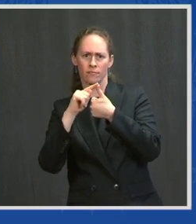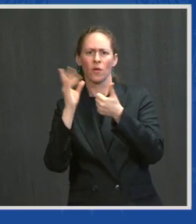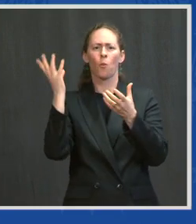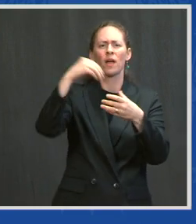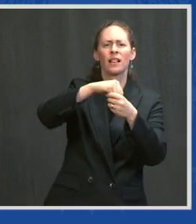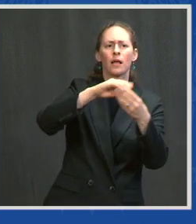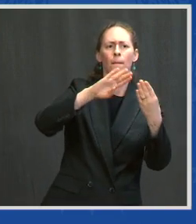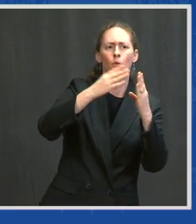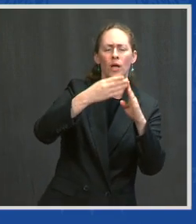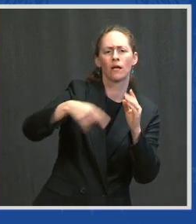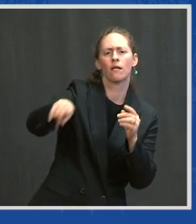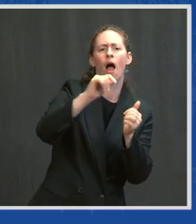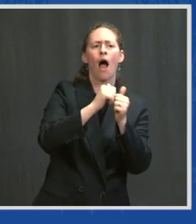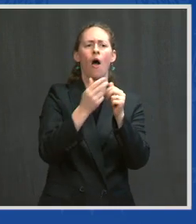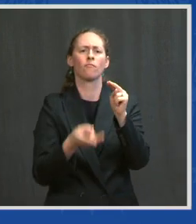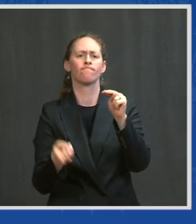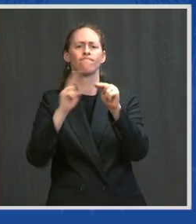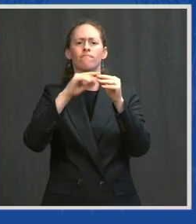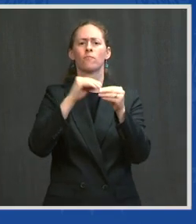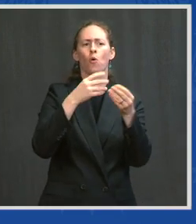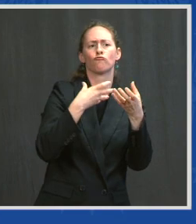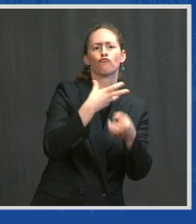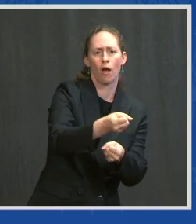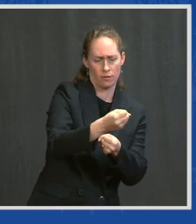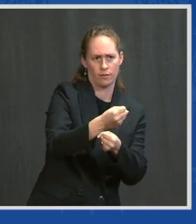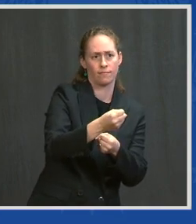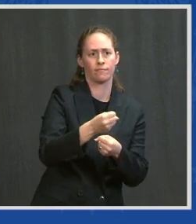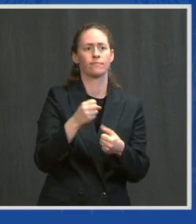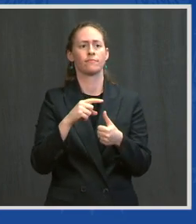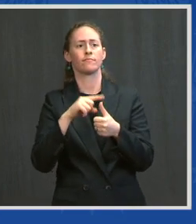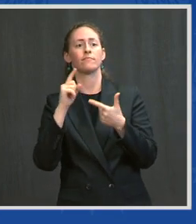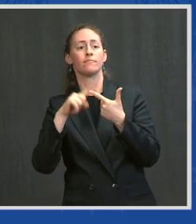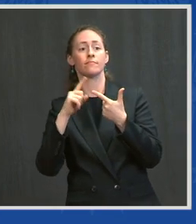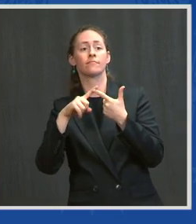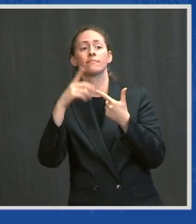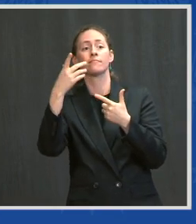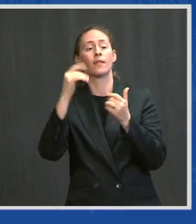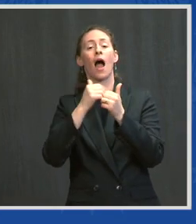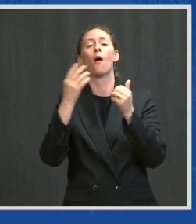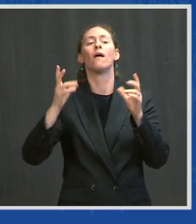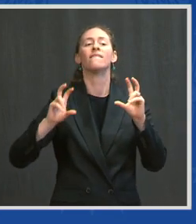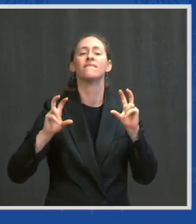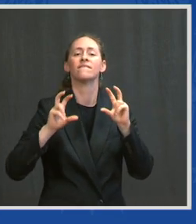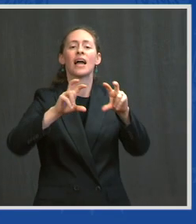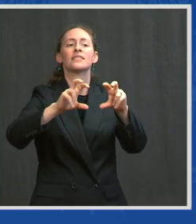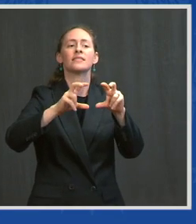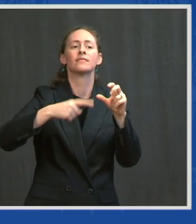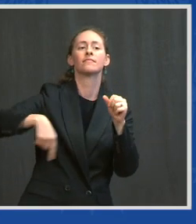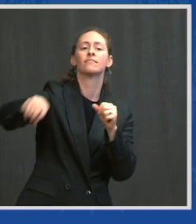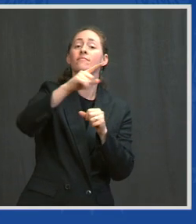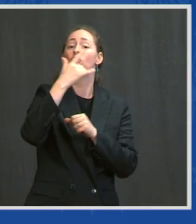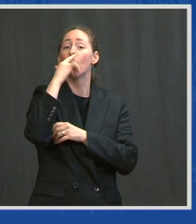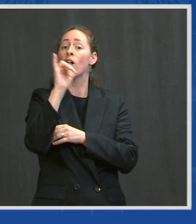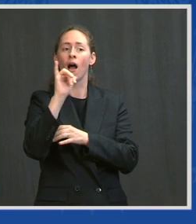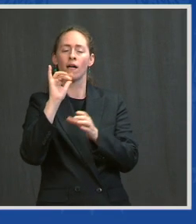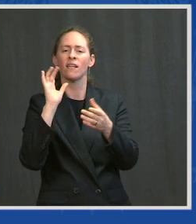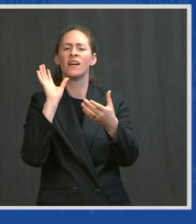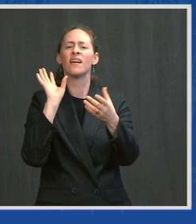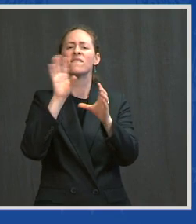investing in community-based prevention and intervention programs; and measuring the results of these efforts